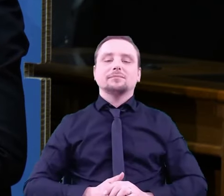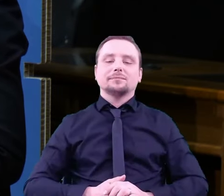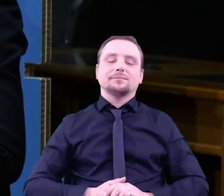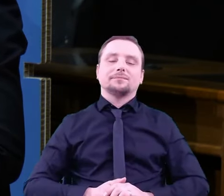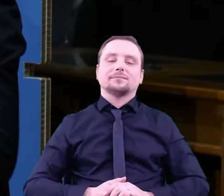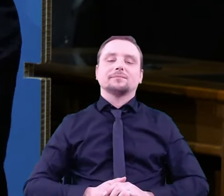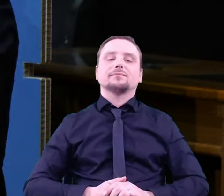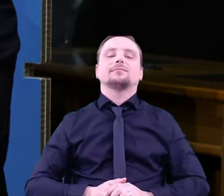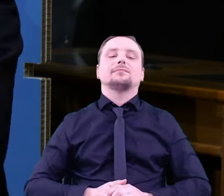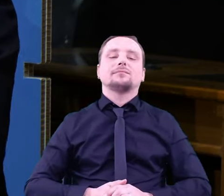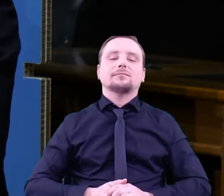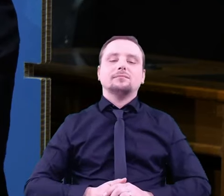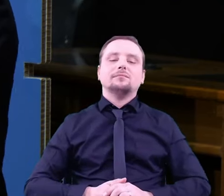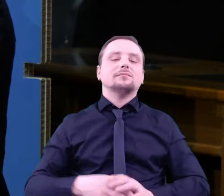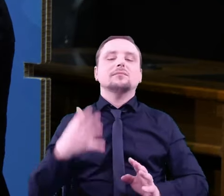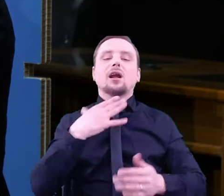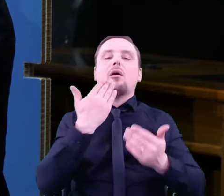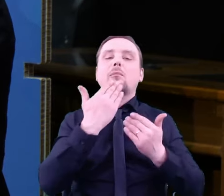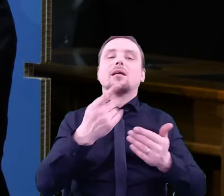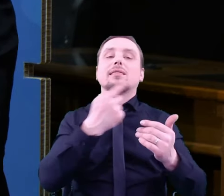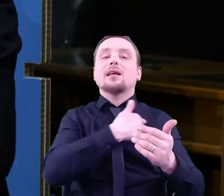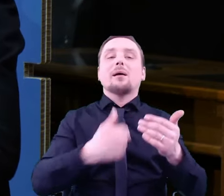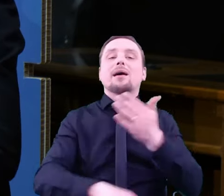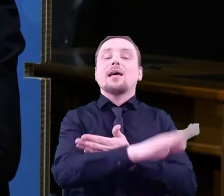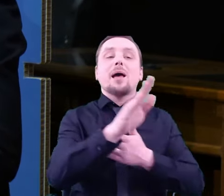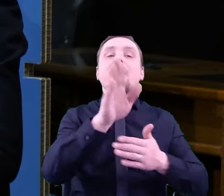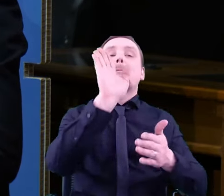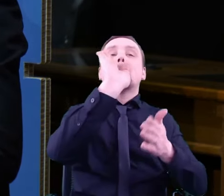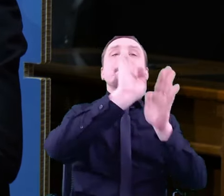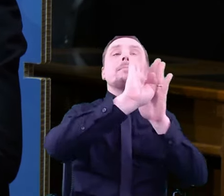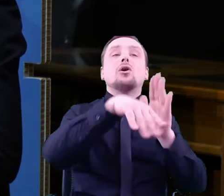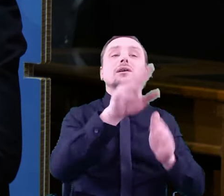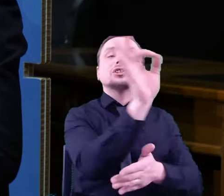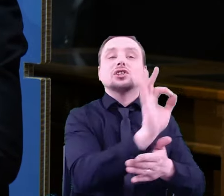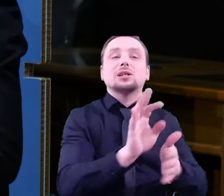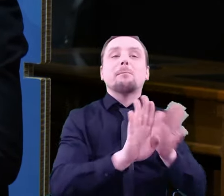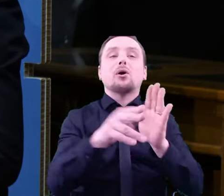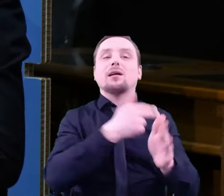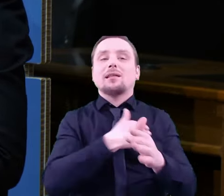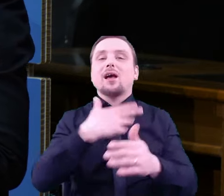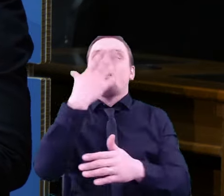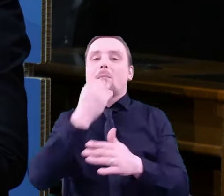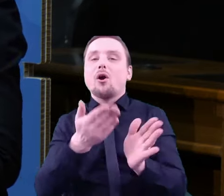in our presentation, apart from the sketch and visualizations you have just seen